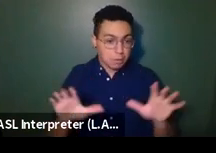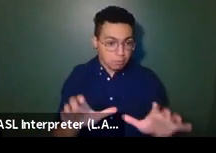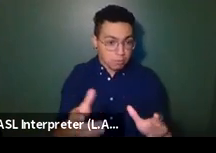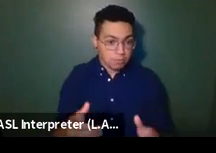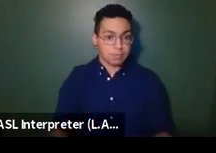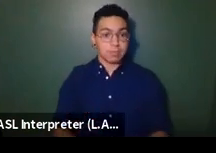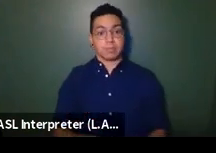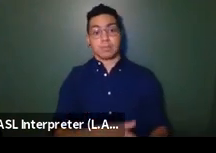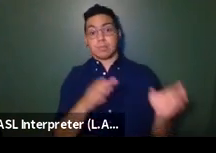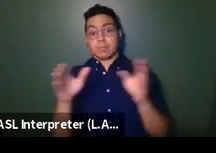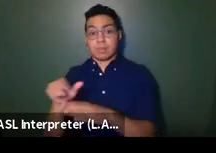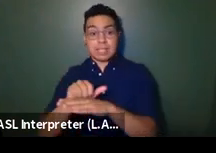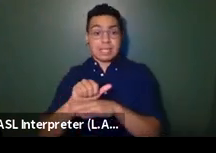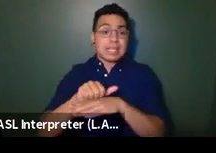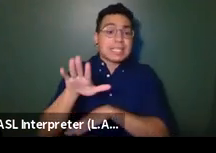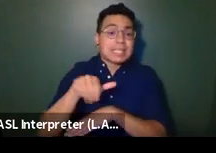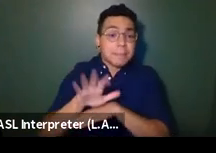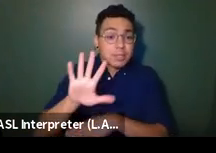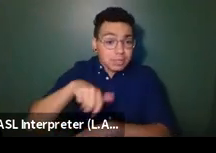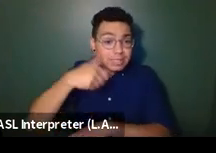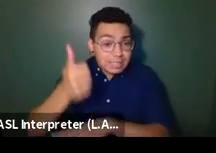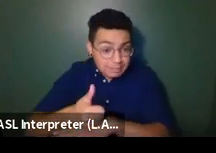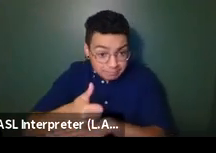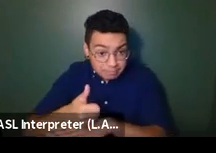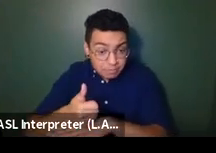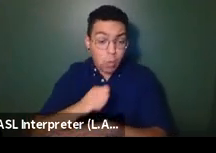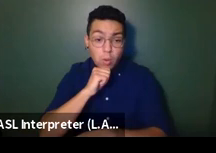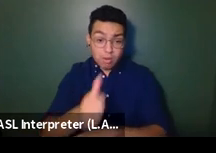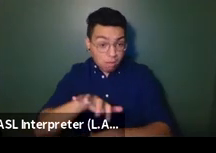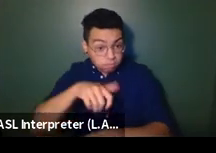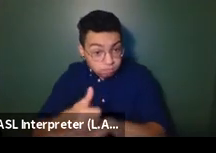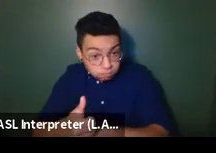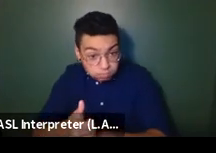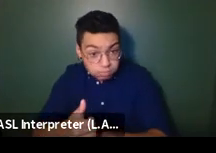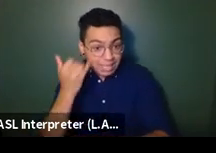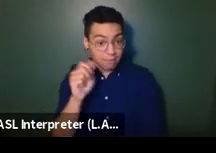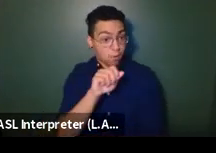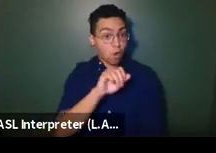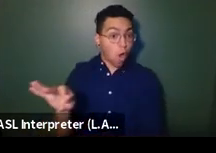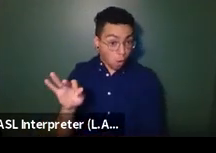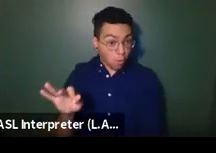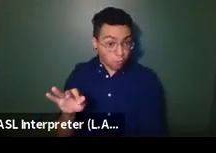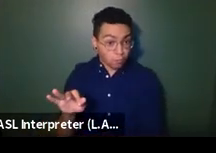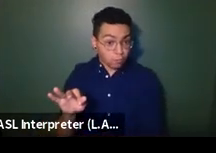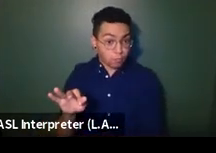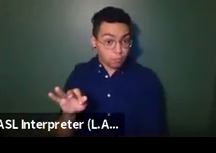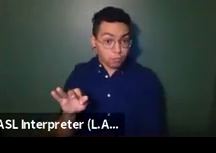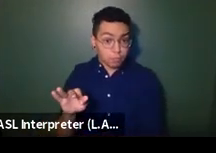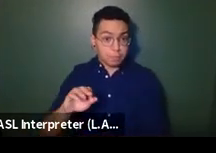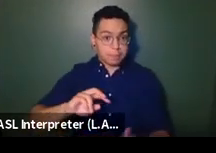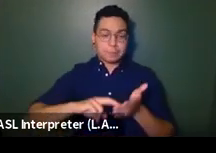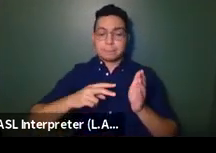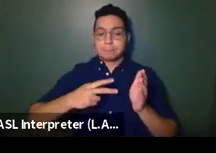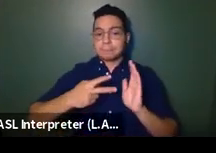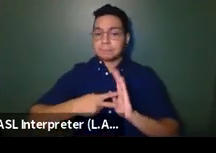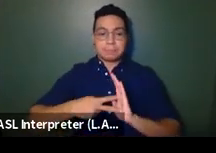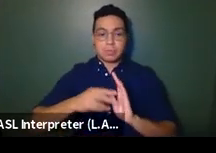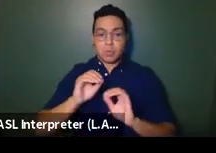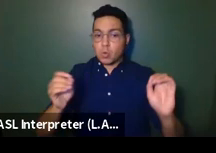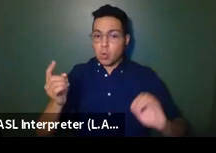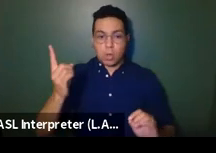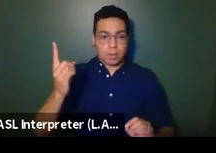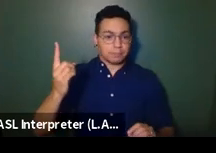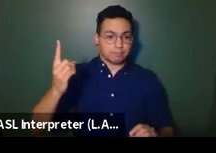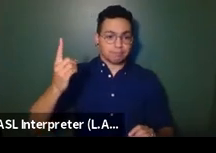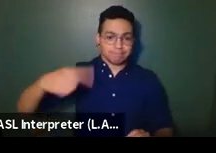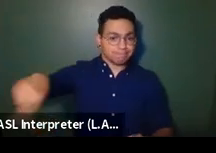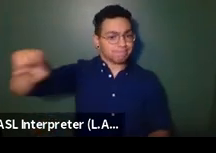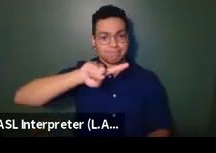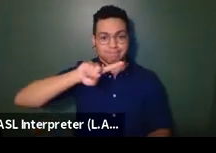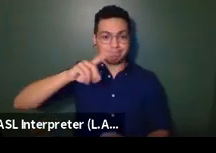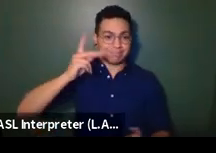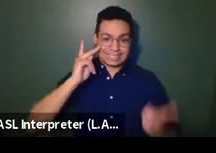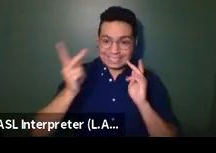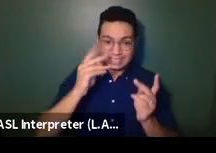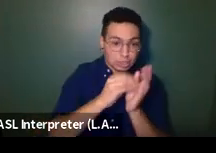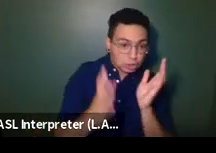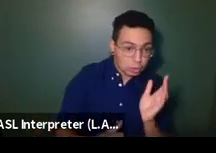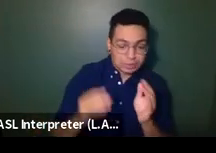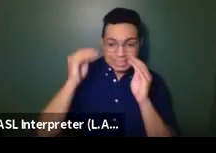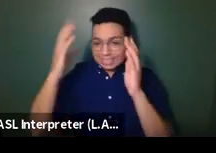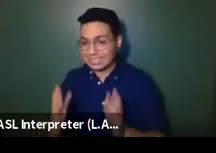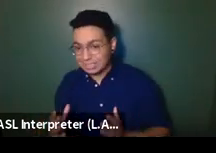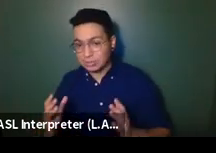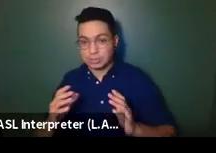ESD 189 - Amy Colburn: Submissions enabled or disabled. If you turn off if you disable this option, it means that no one can you can no longer see students or teachers can no longer see things that were submitted.